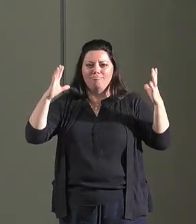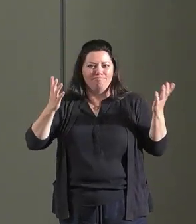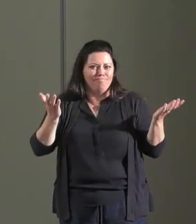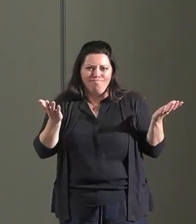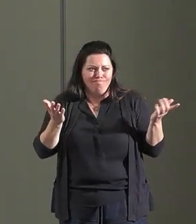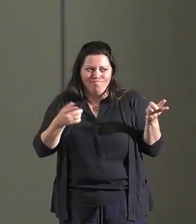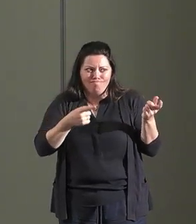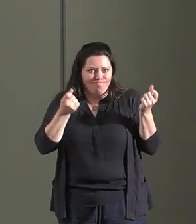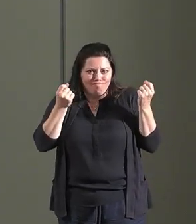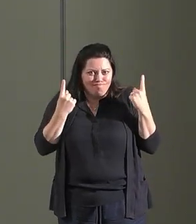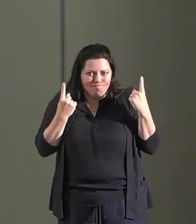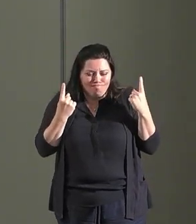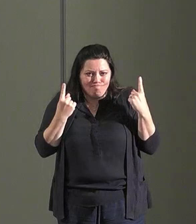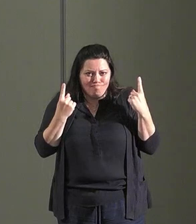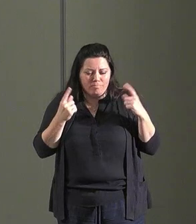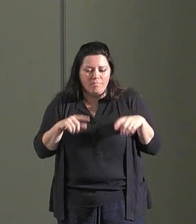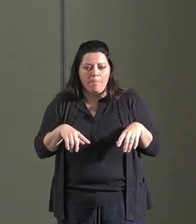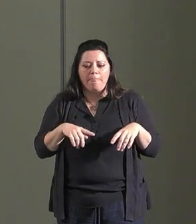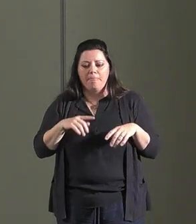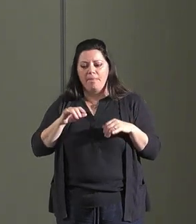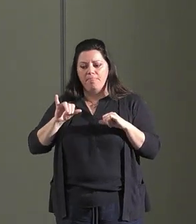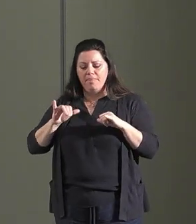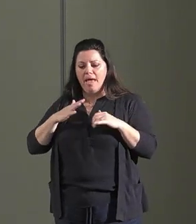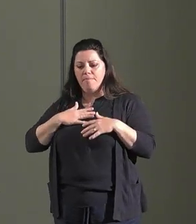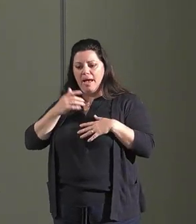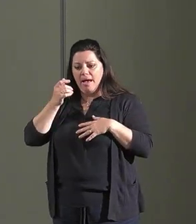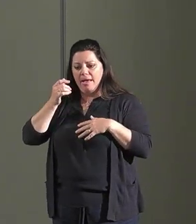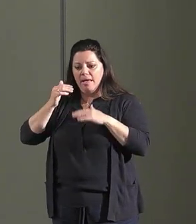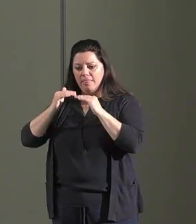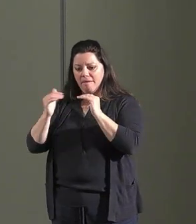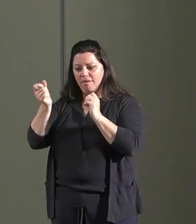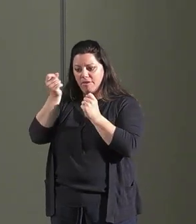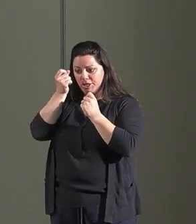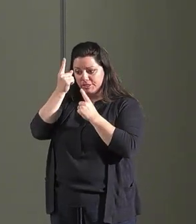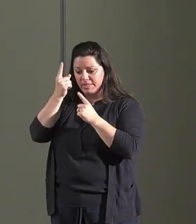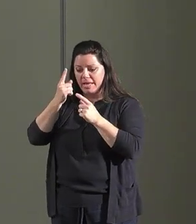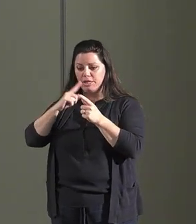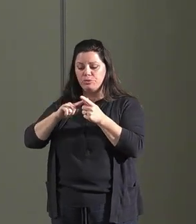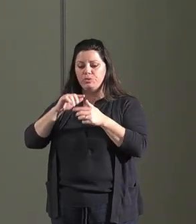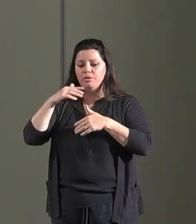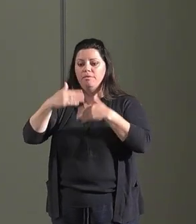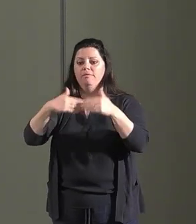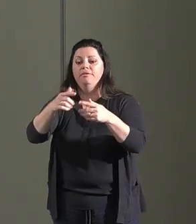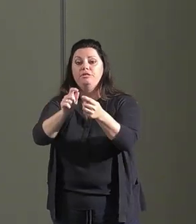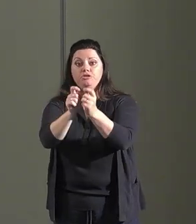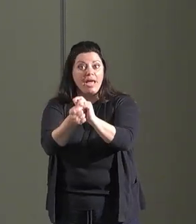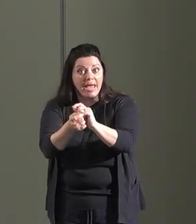level of understanding, to that level of change, is understanding their concerns,